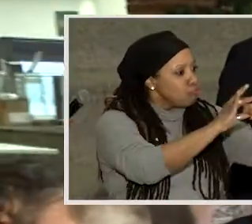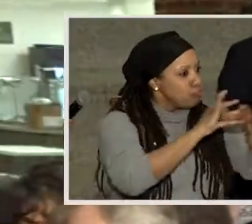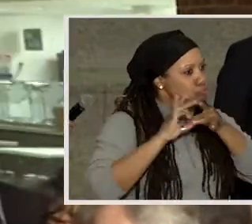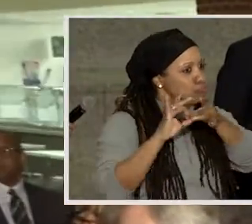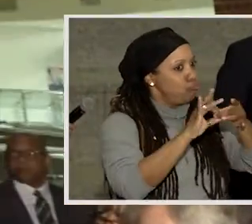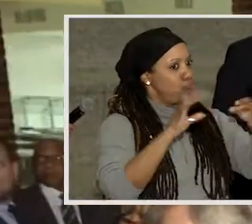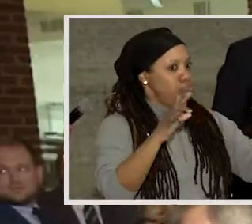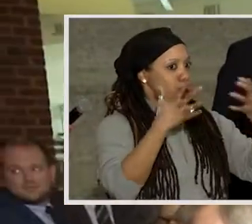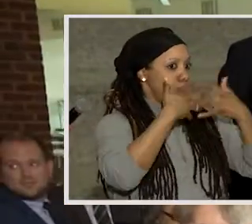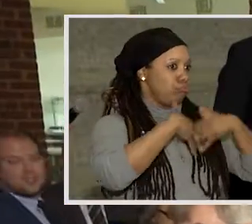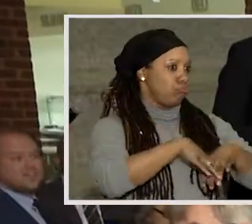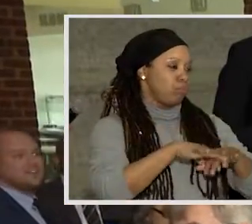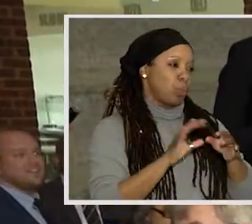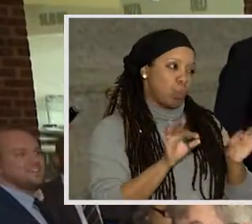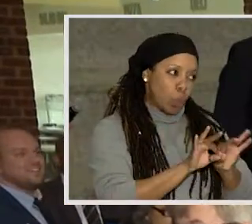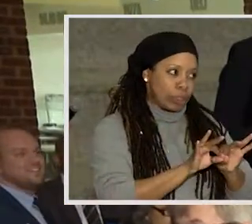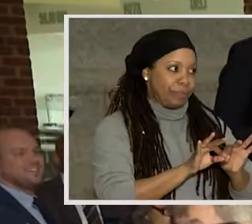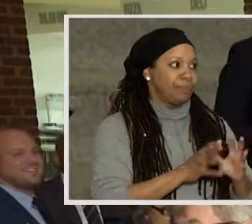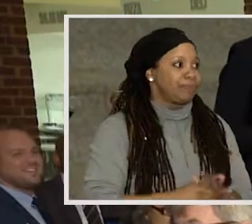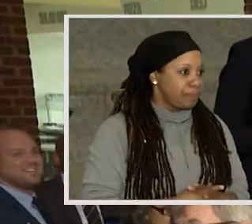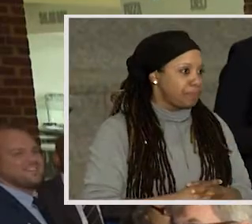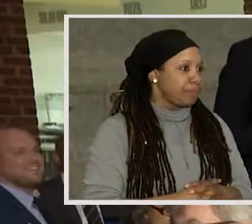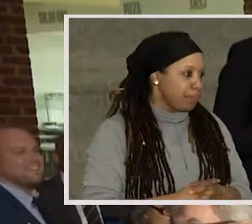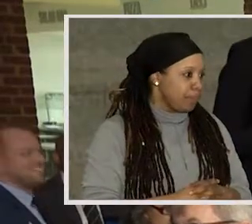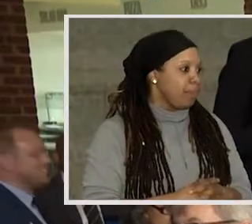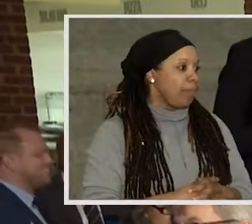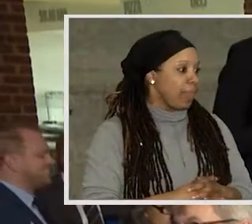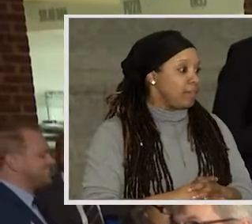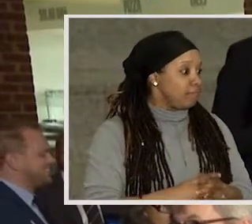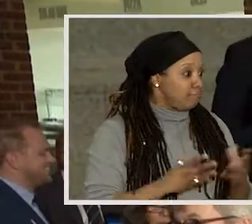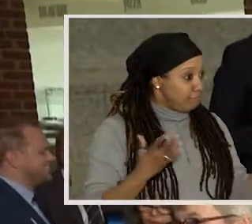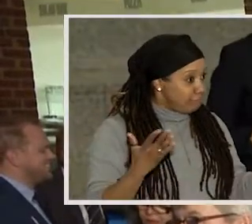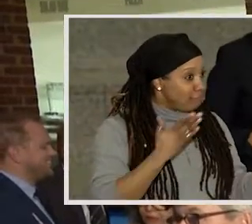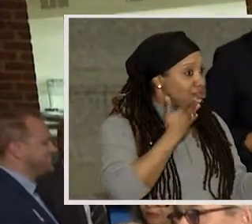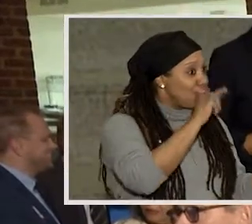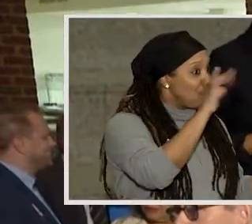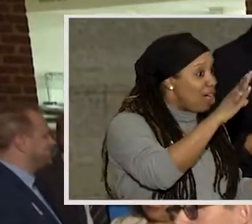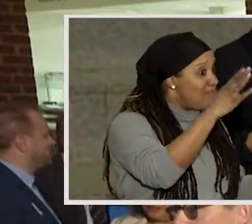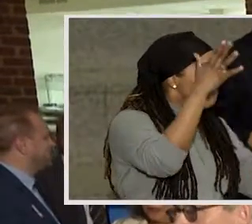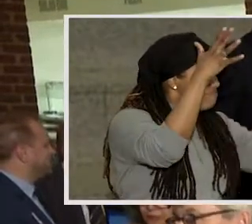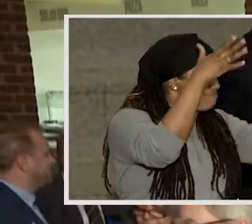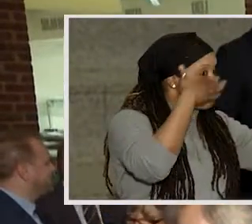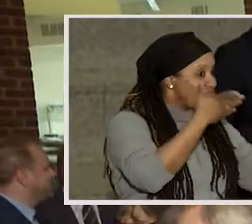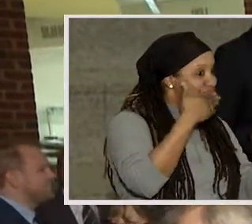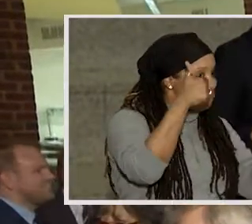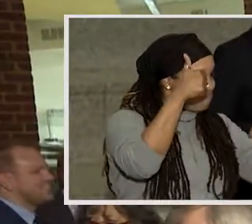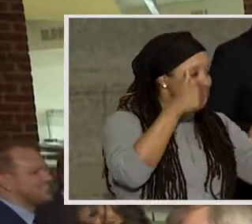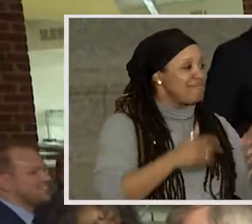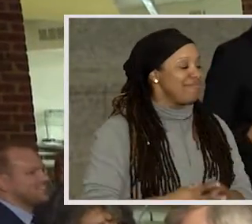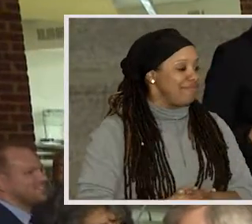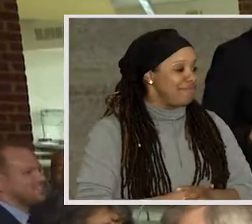DEPUTY MAYOR KENNER? GOOD JOB ON YOUR PITCH.